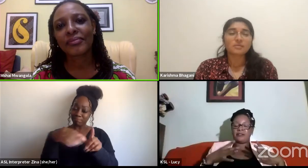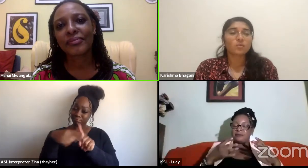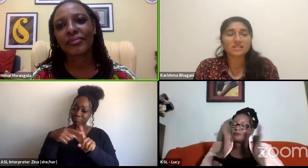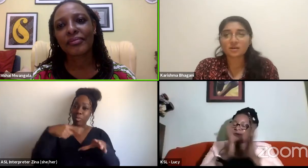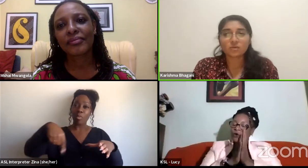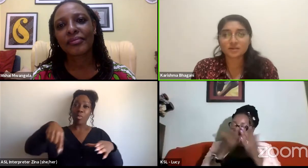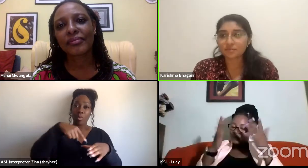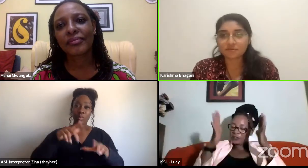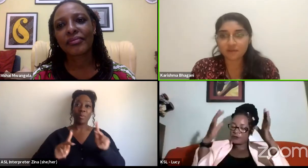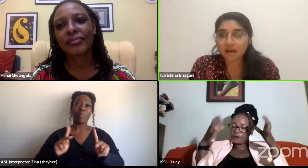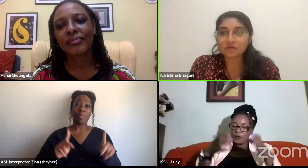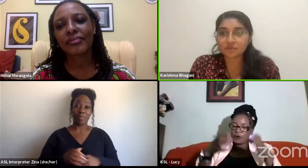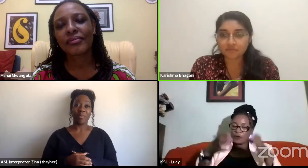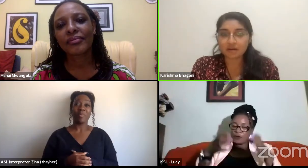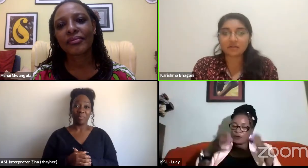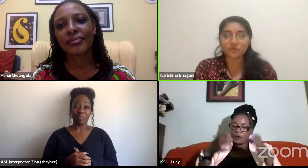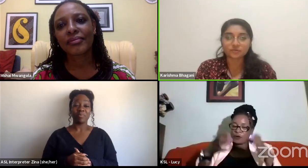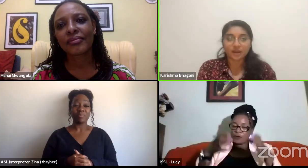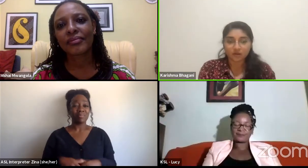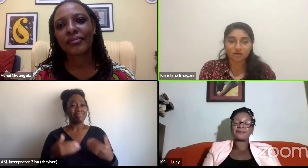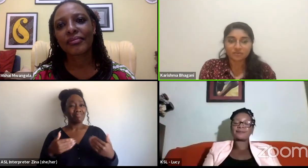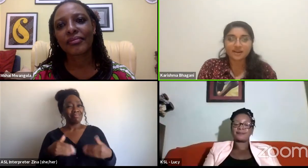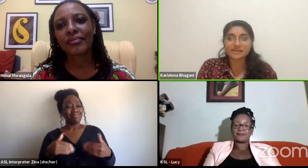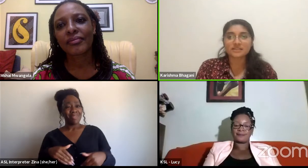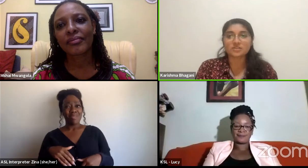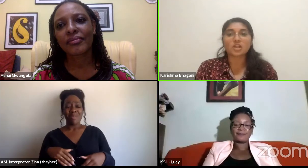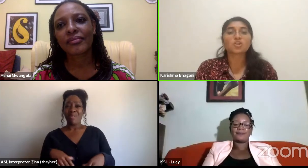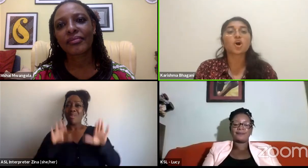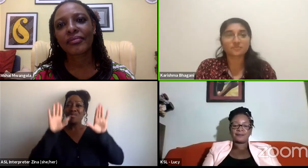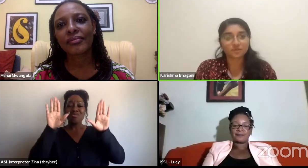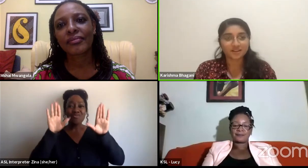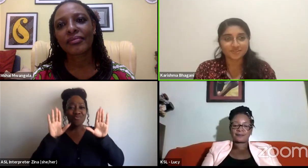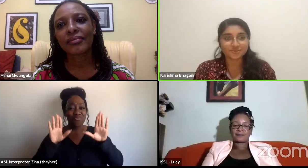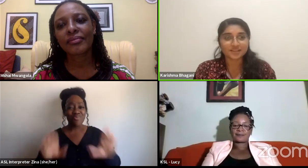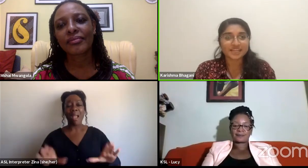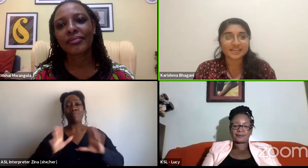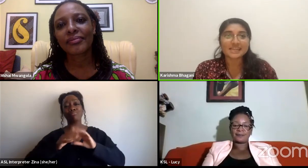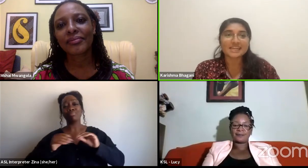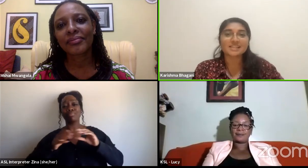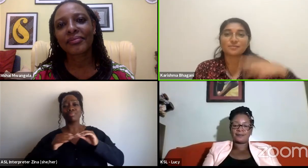And what a profound, profound note to end on. There's a lot of work to do clearly in terms